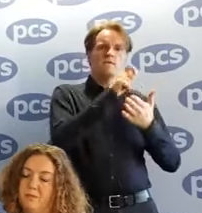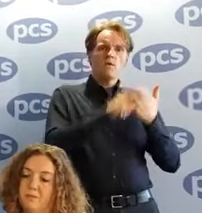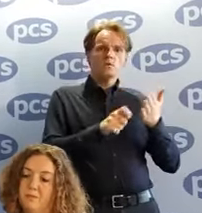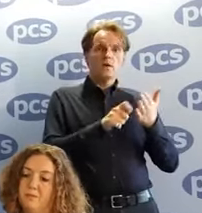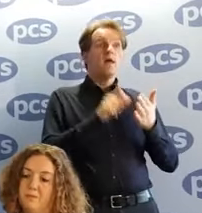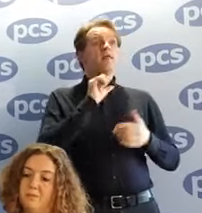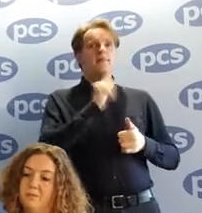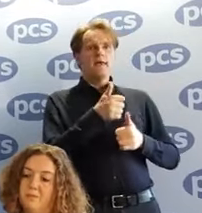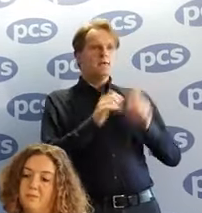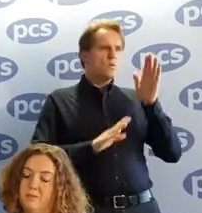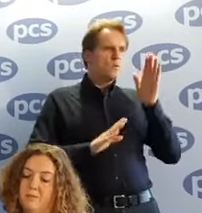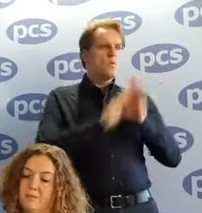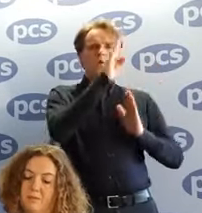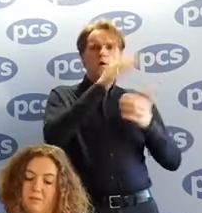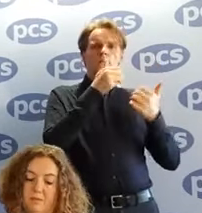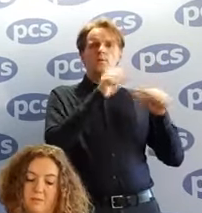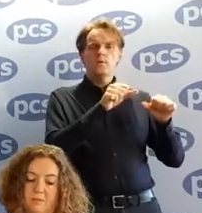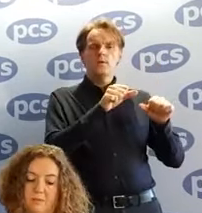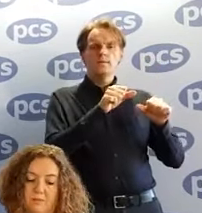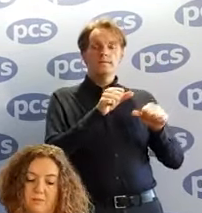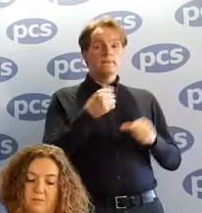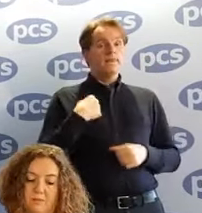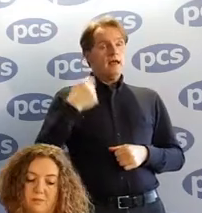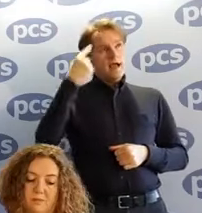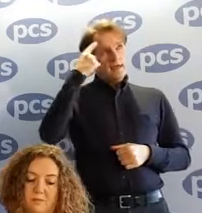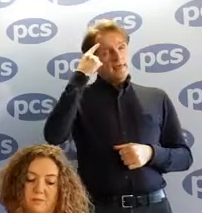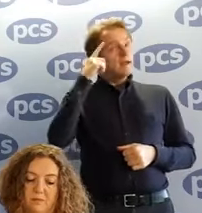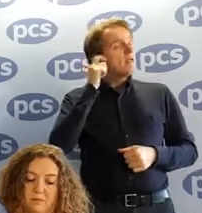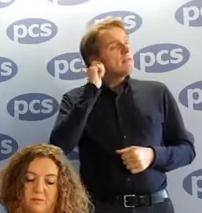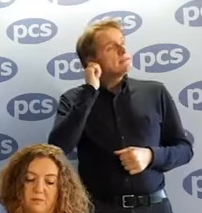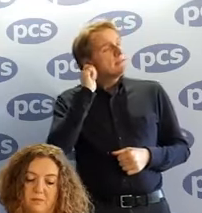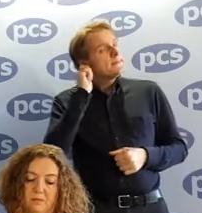running and I think that the tip that we would give people more than anything is